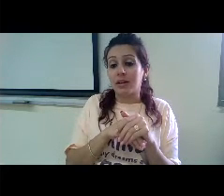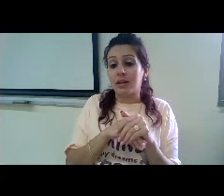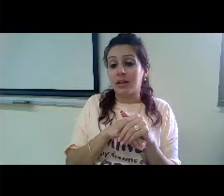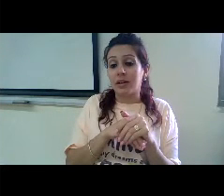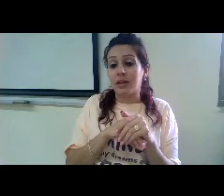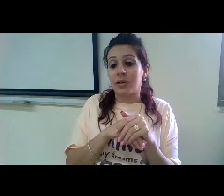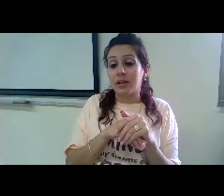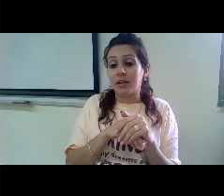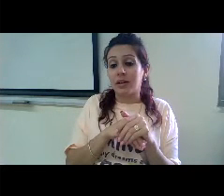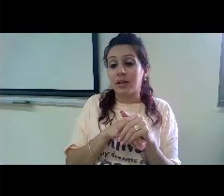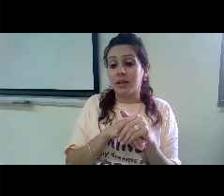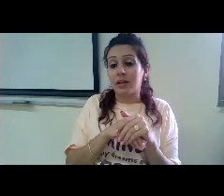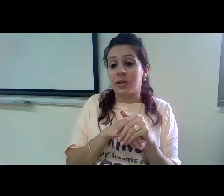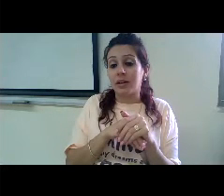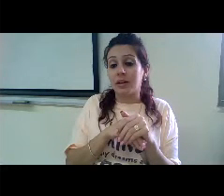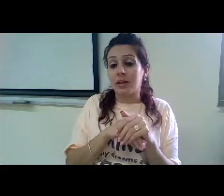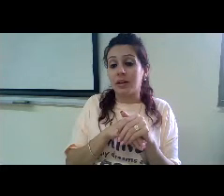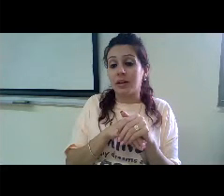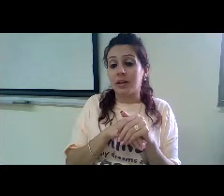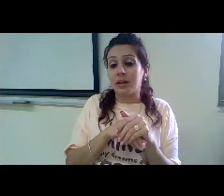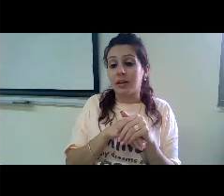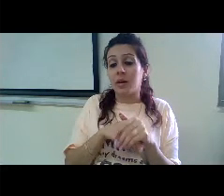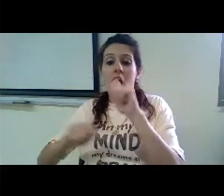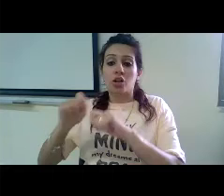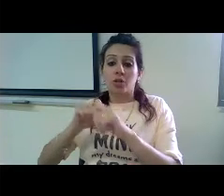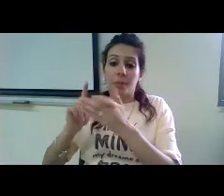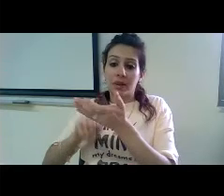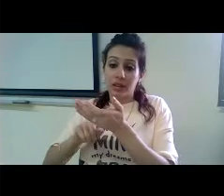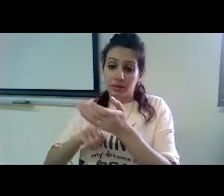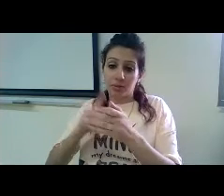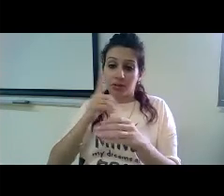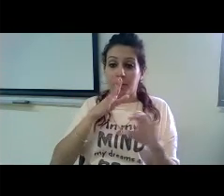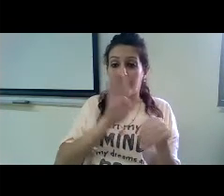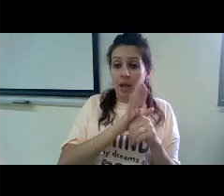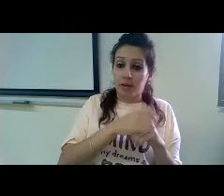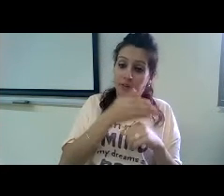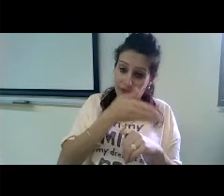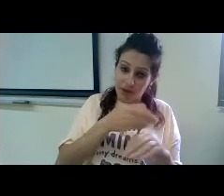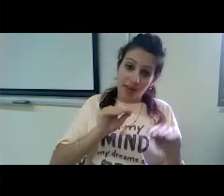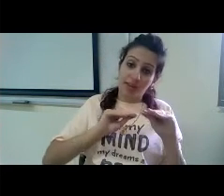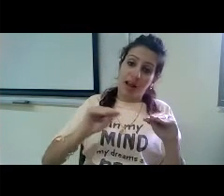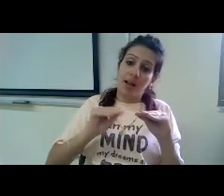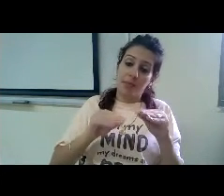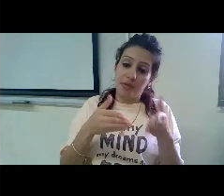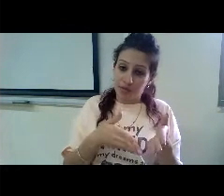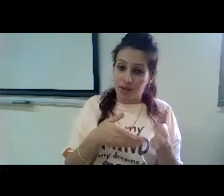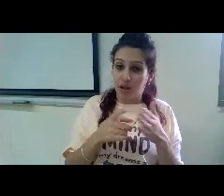which was an emergency schooling at home, is not equal to homeschooling.